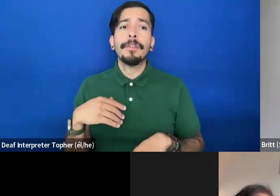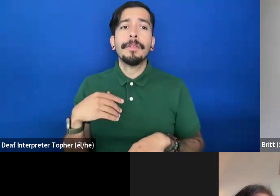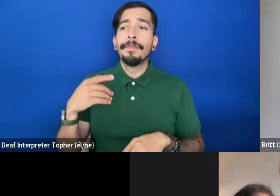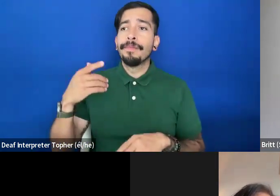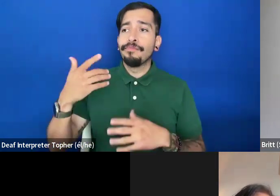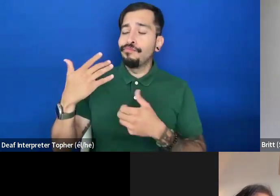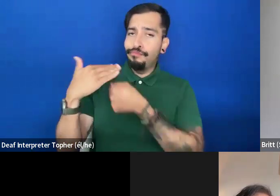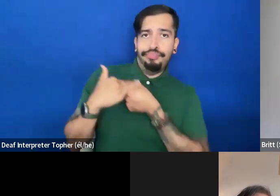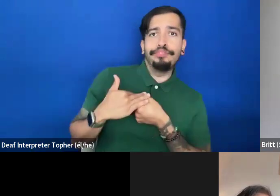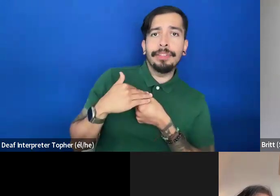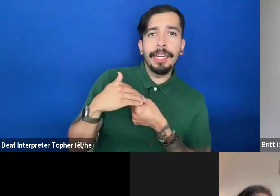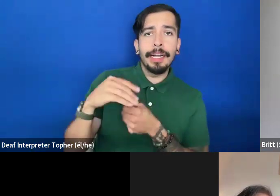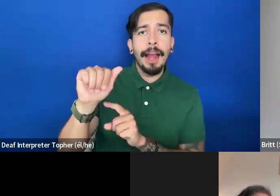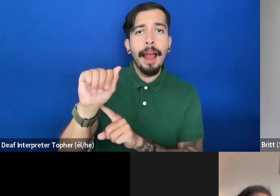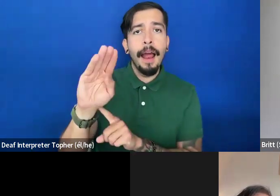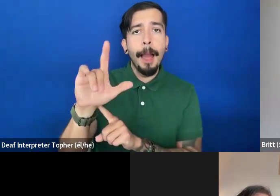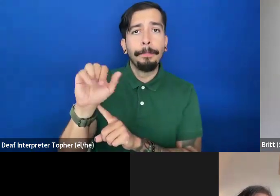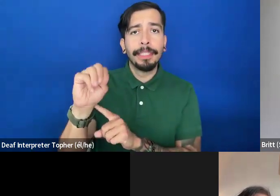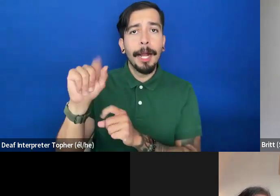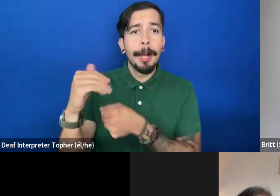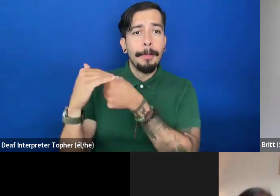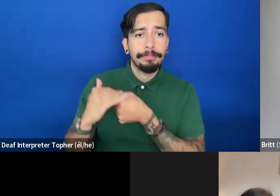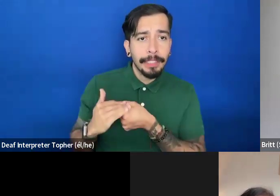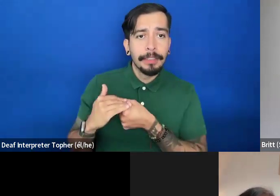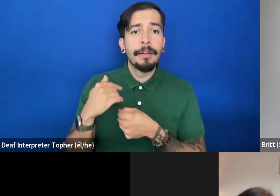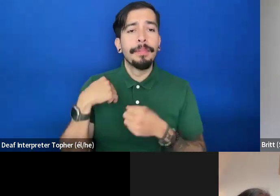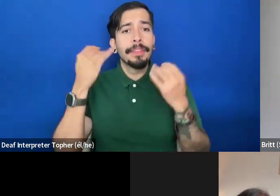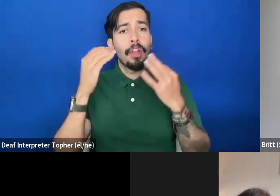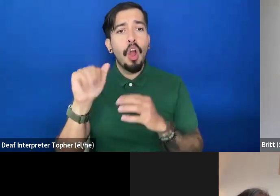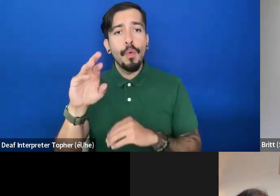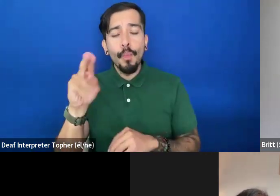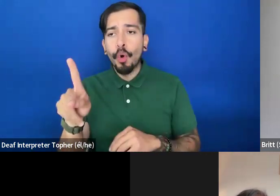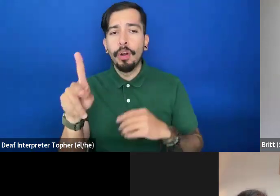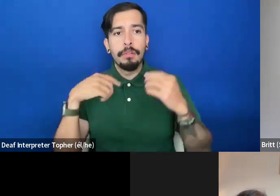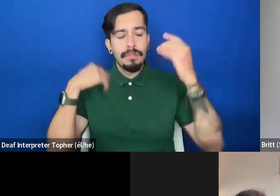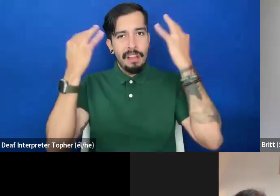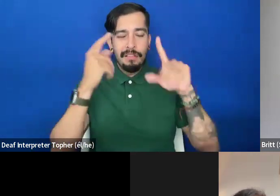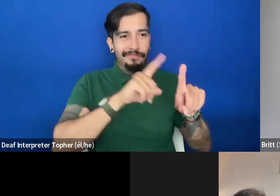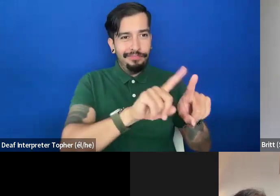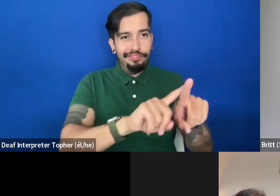all of those things, and I, I think about all the things that, that get in the way to, to us receiving care.